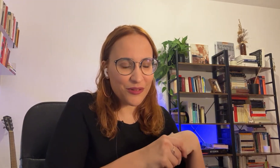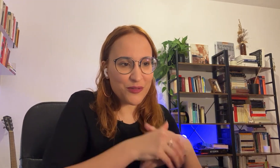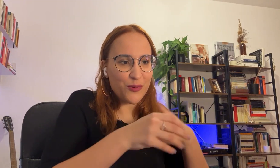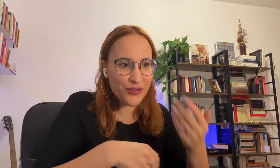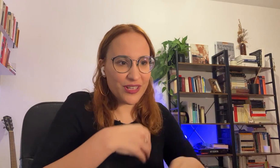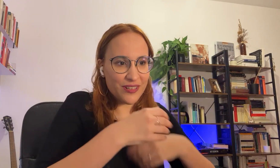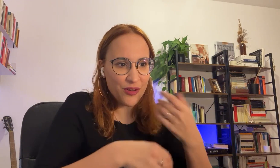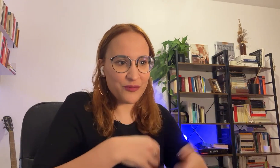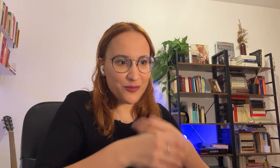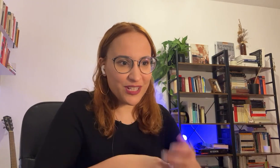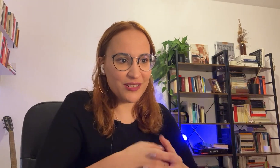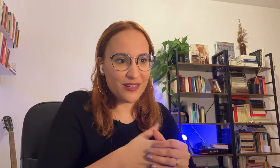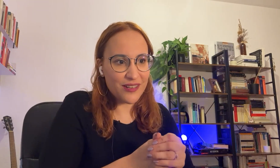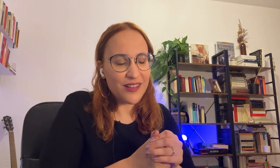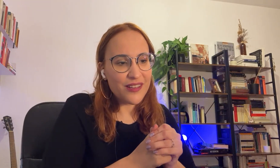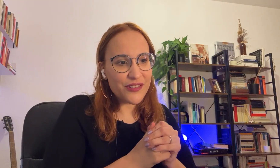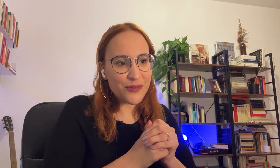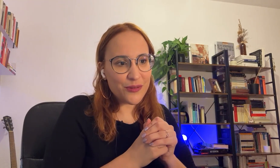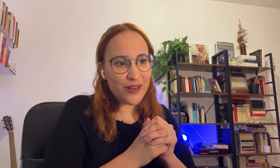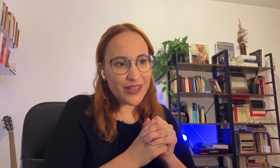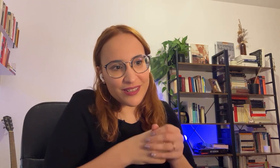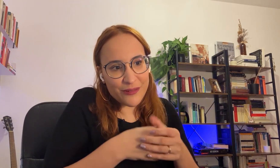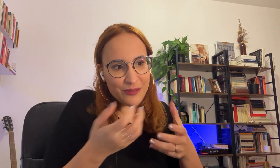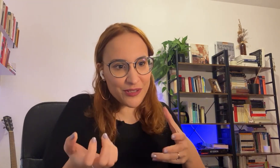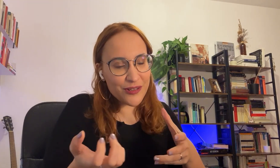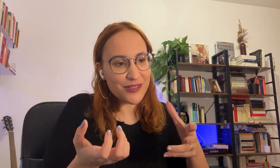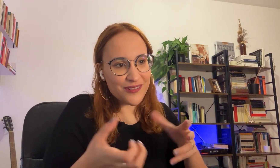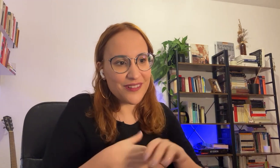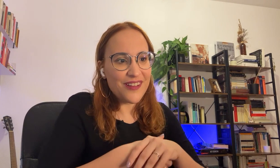You have to work on it and you have to feed it to get great results.